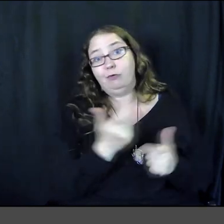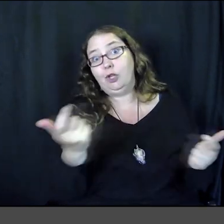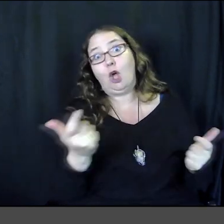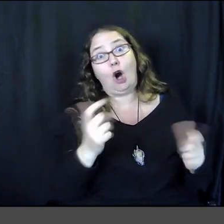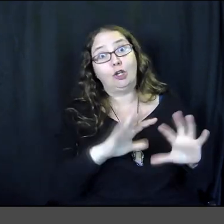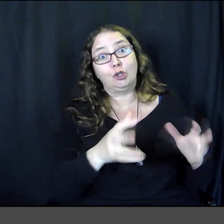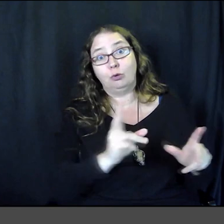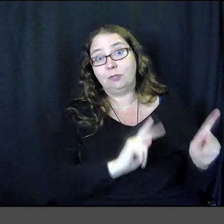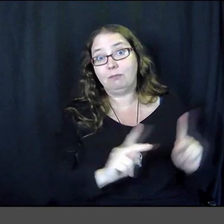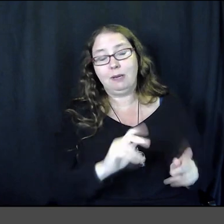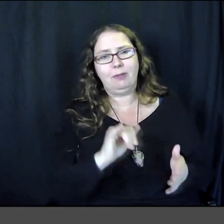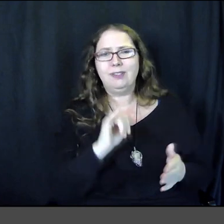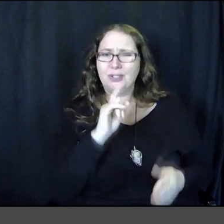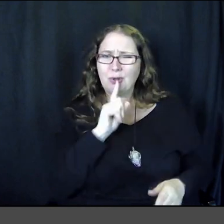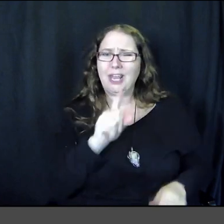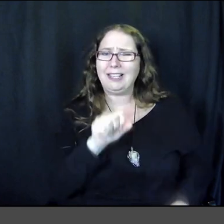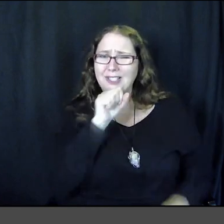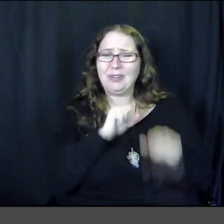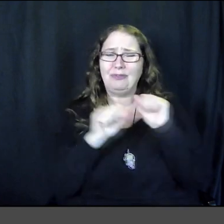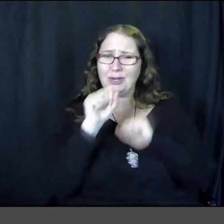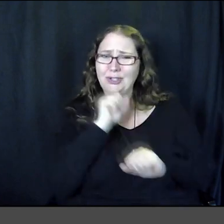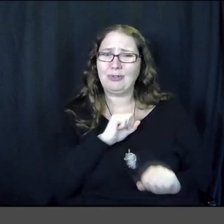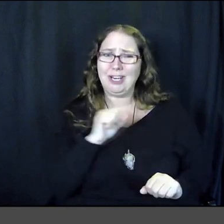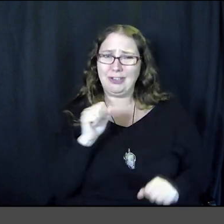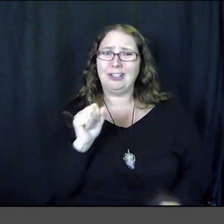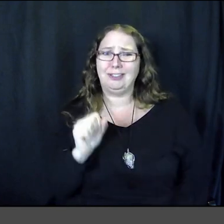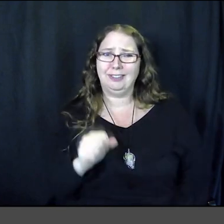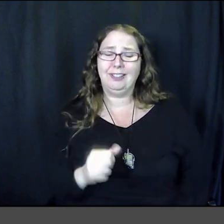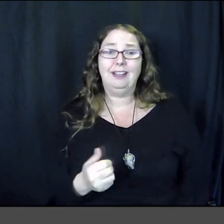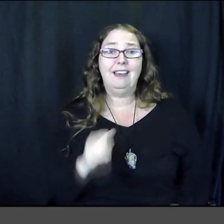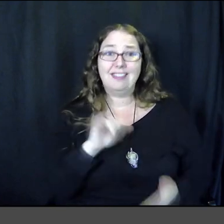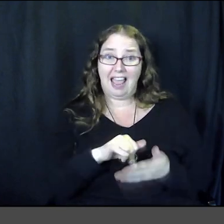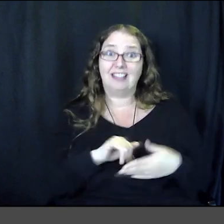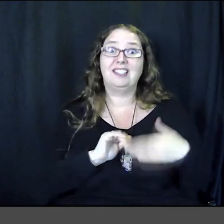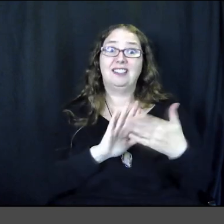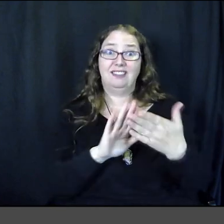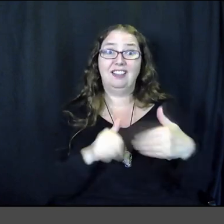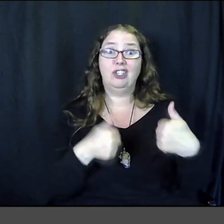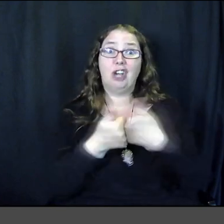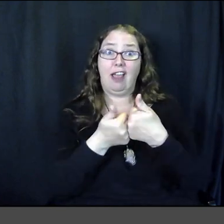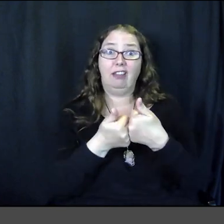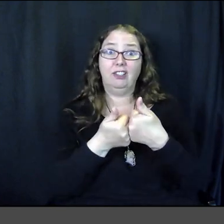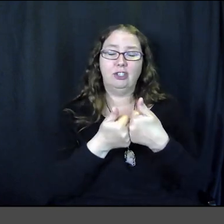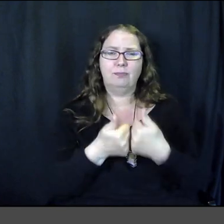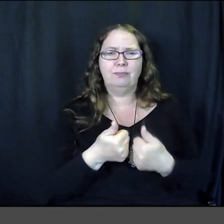BUT AGAIN, WHEN PEOPLE UNDERSTAND HOW HOW, HOW THEY'RE